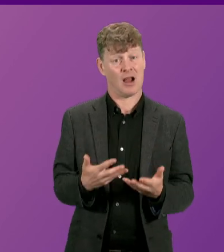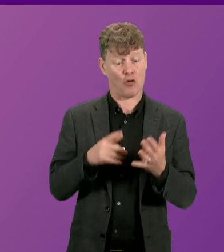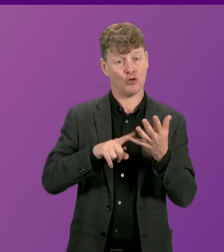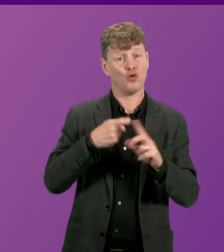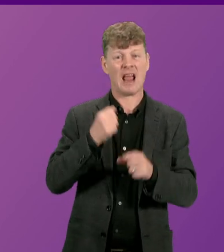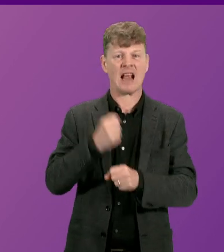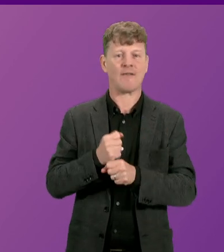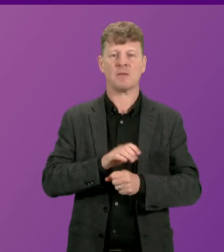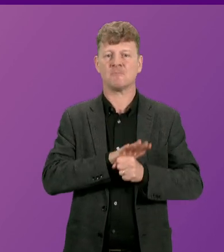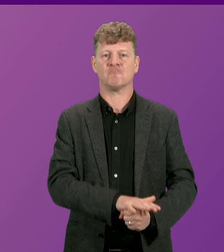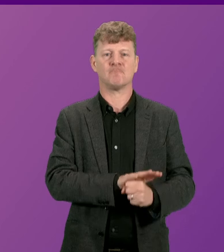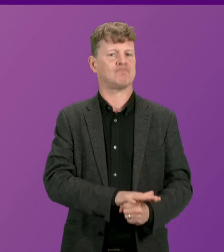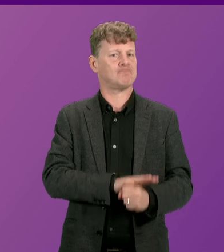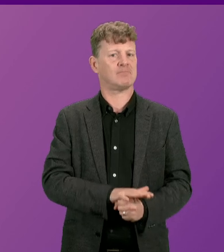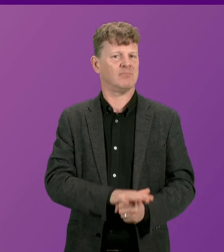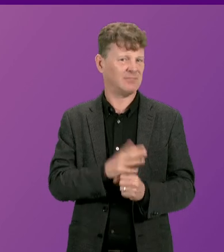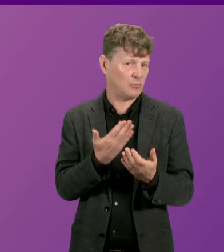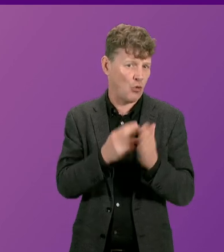Government has resisted addressing those issues. I hope that, after the election, there will be some